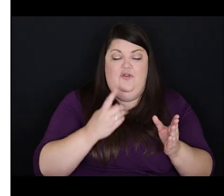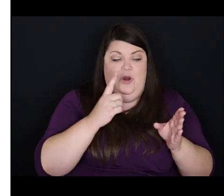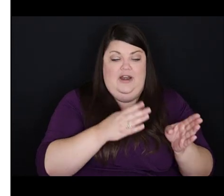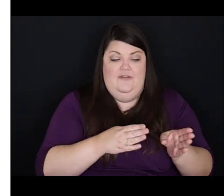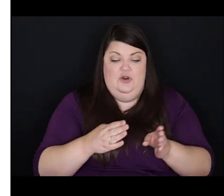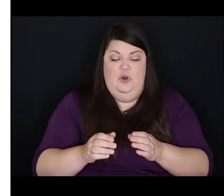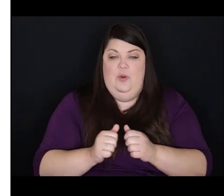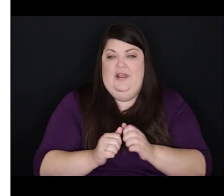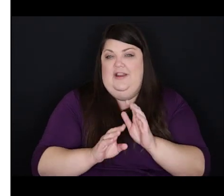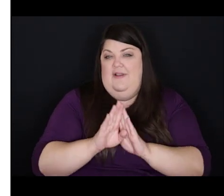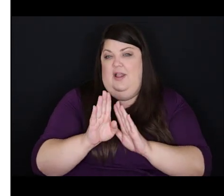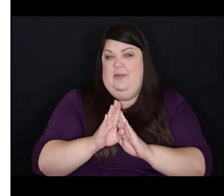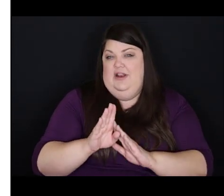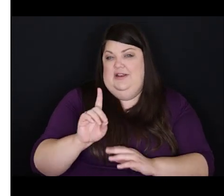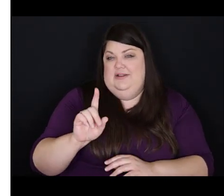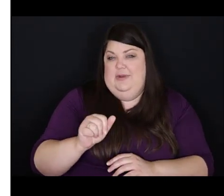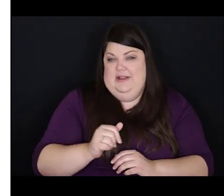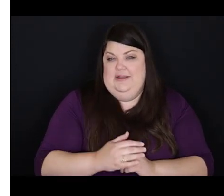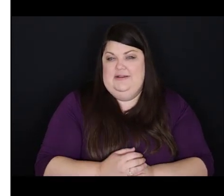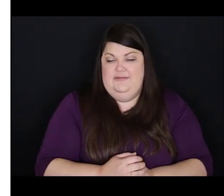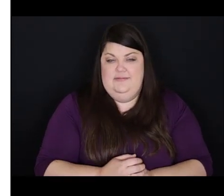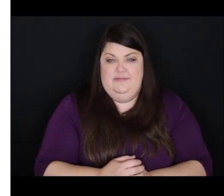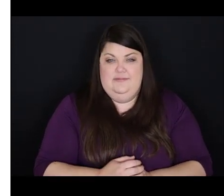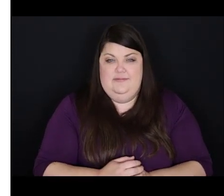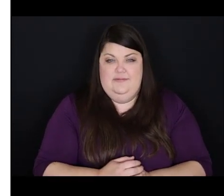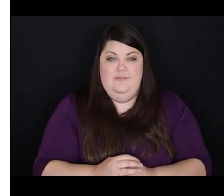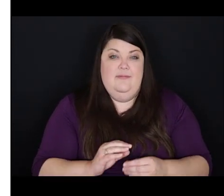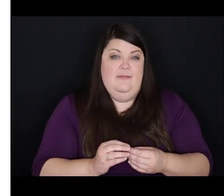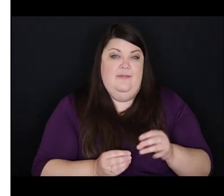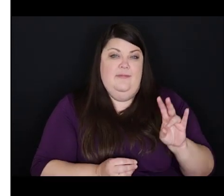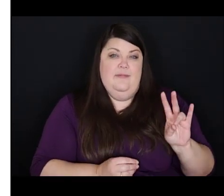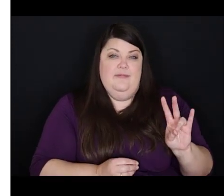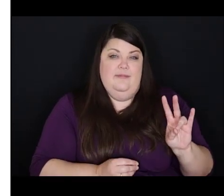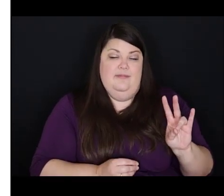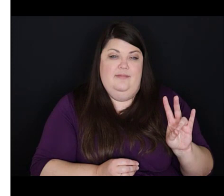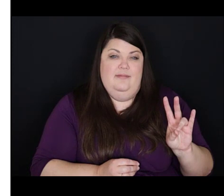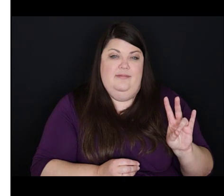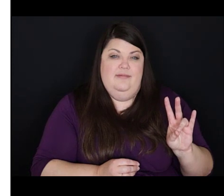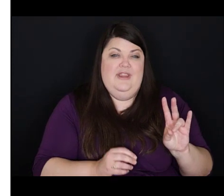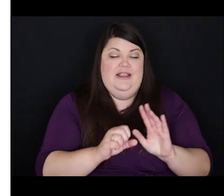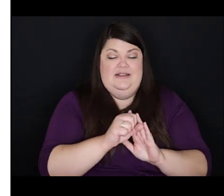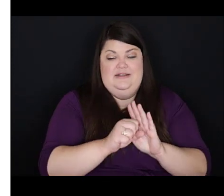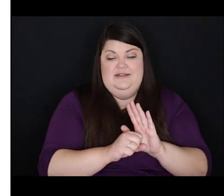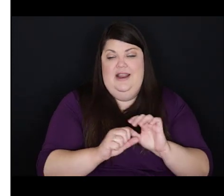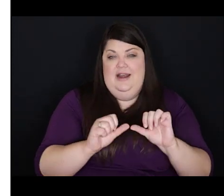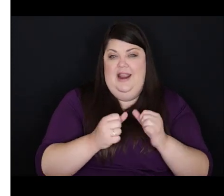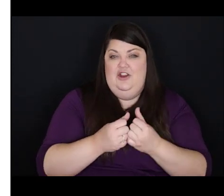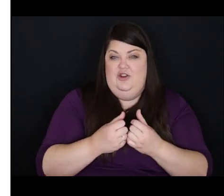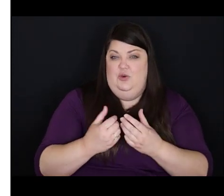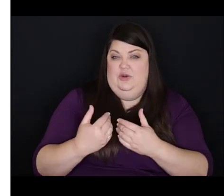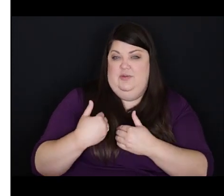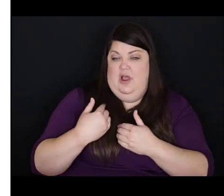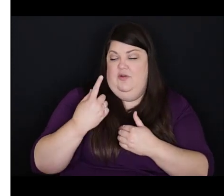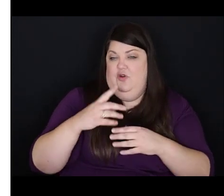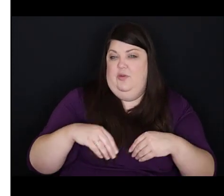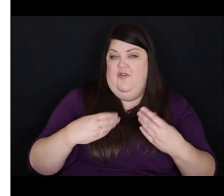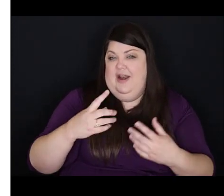disabilities; (7) State agency responsible for providing mental health services;